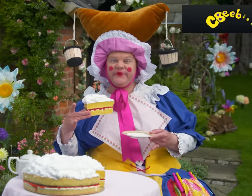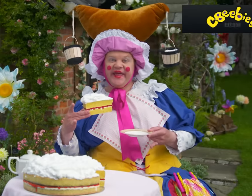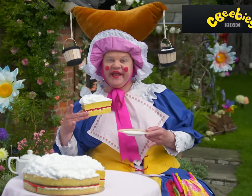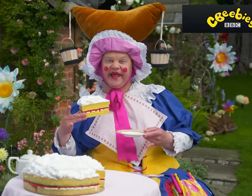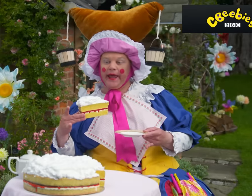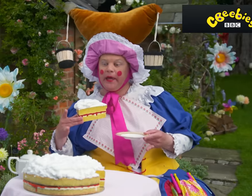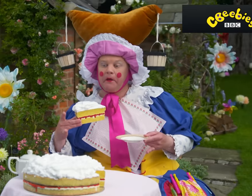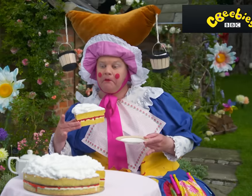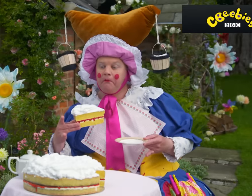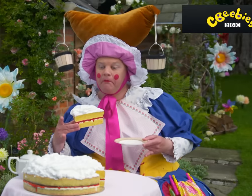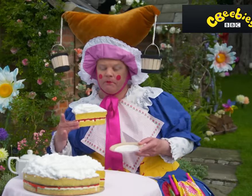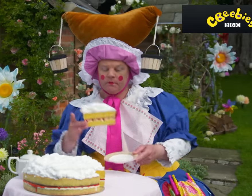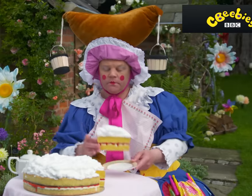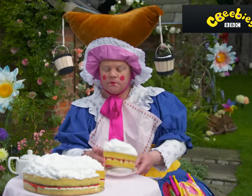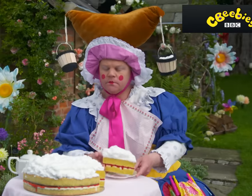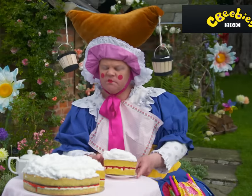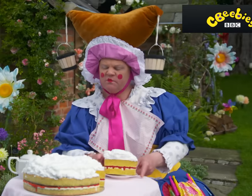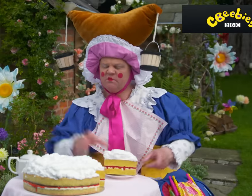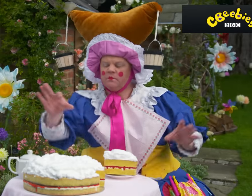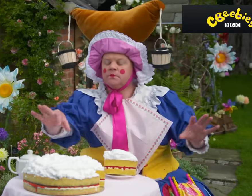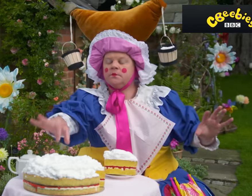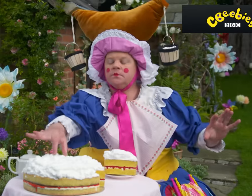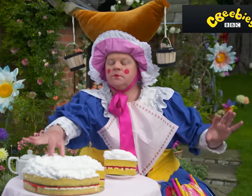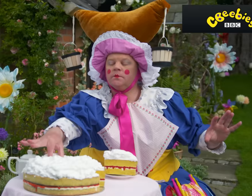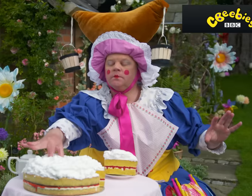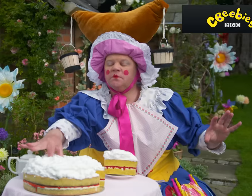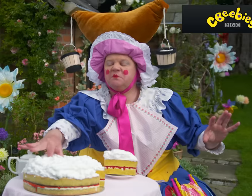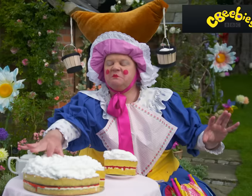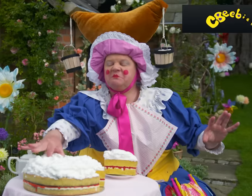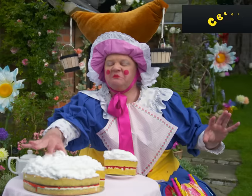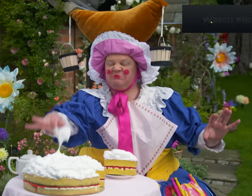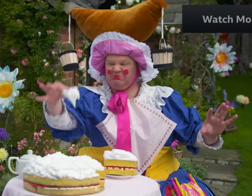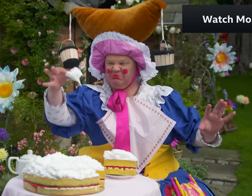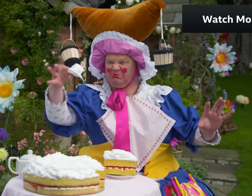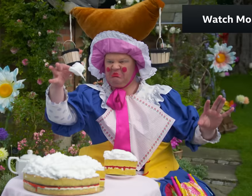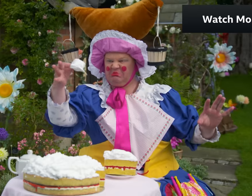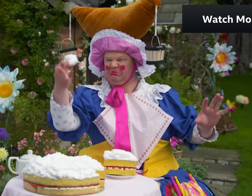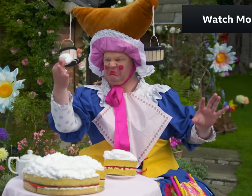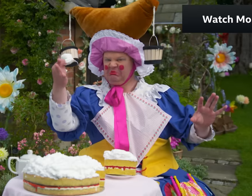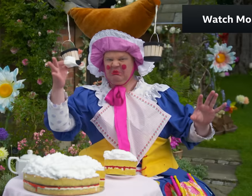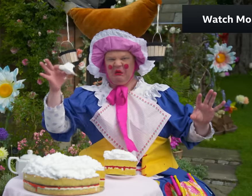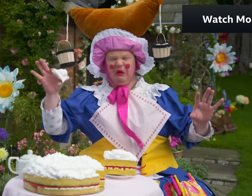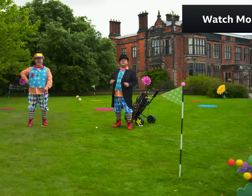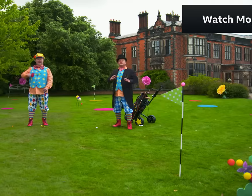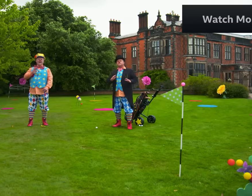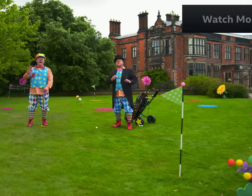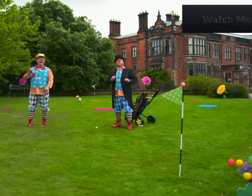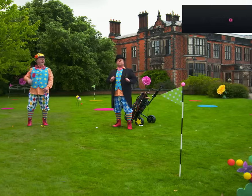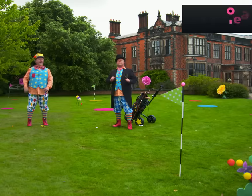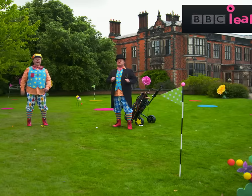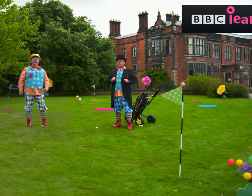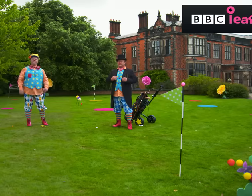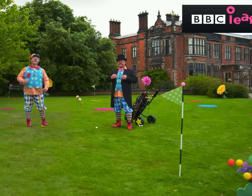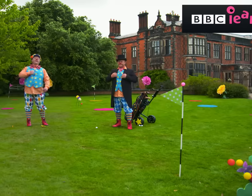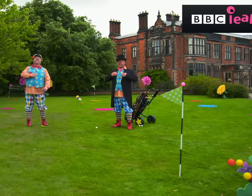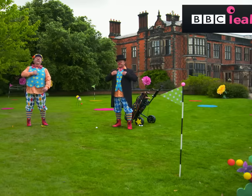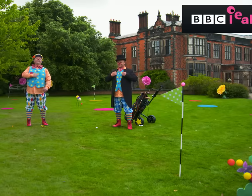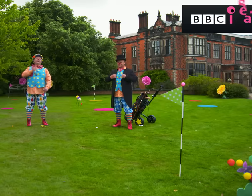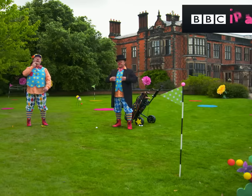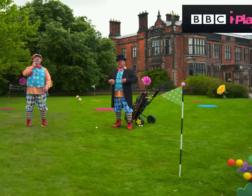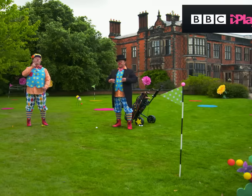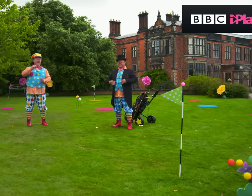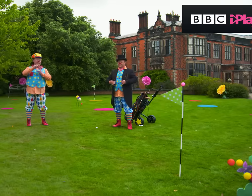really oh dear mr tumble i don't think that polly is too happy no sorry aunt polly